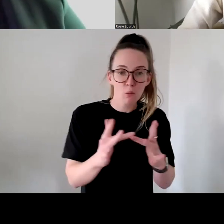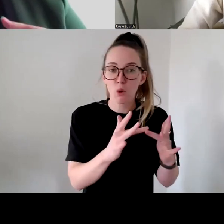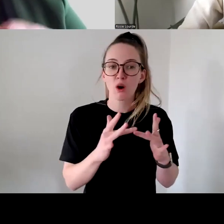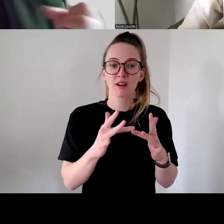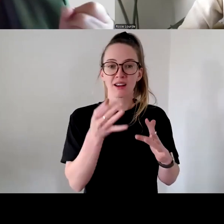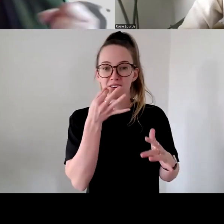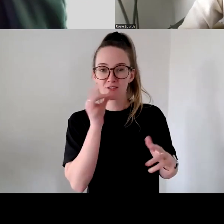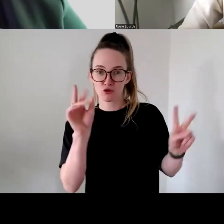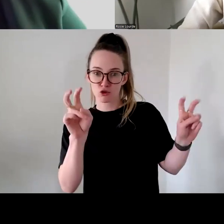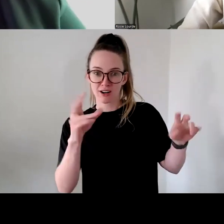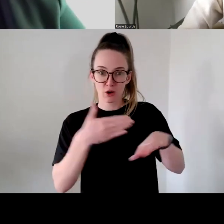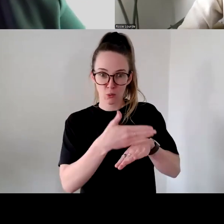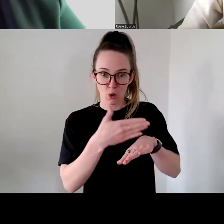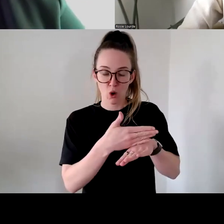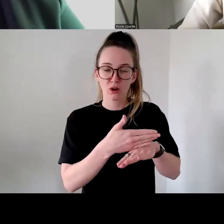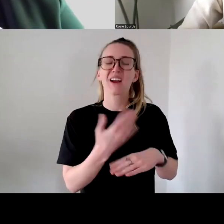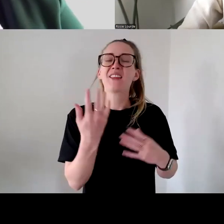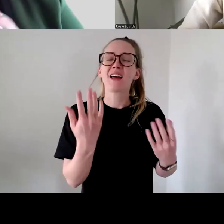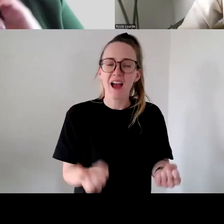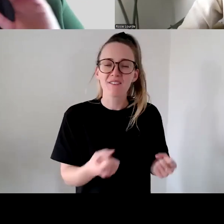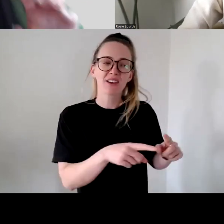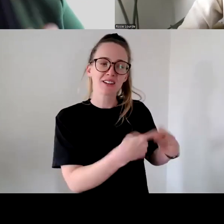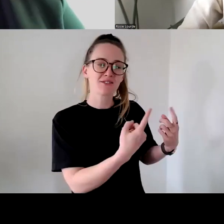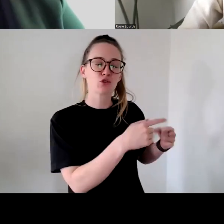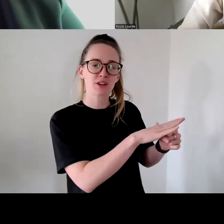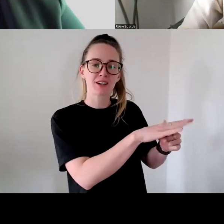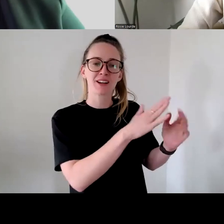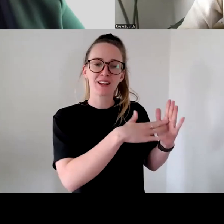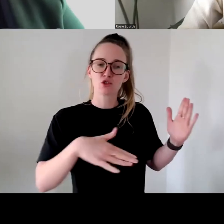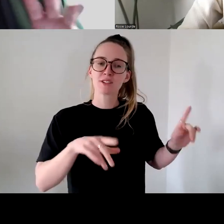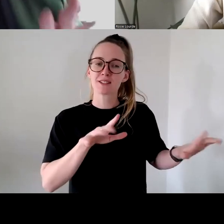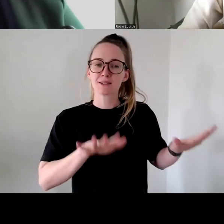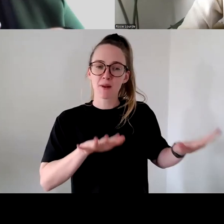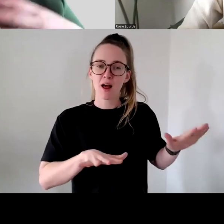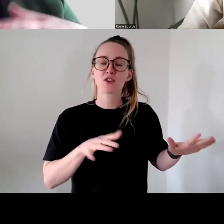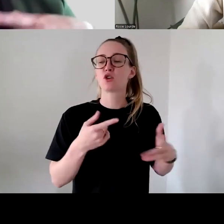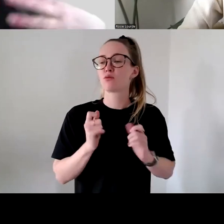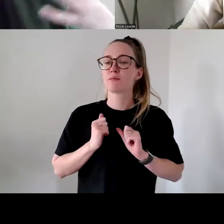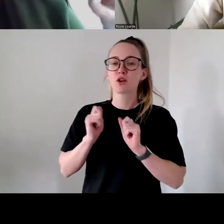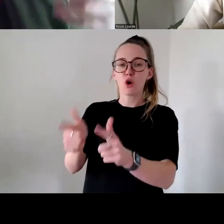does exist in other industries as well. So you go into different networking events, you have an art